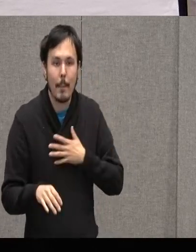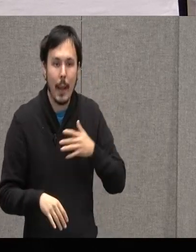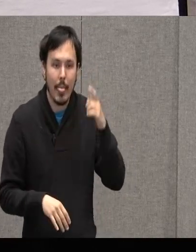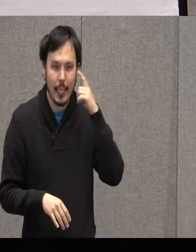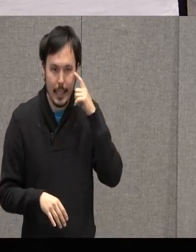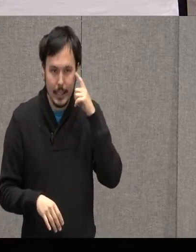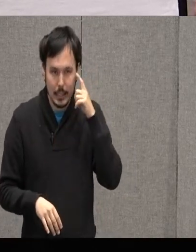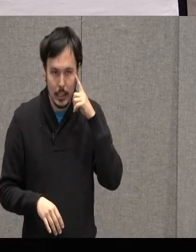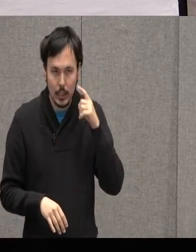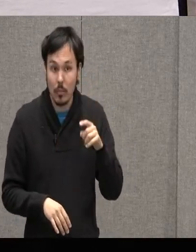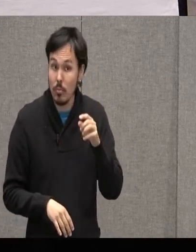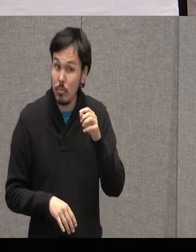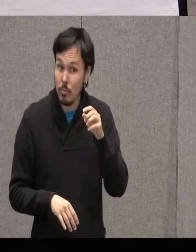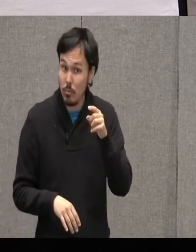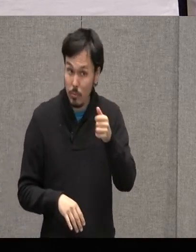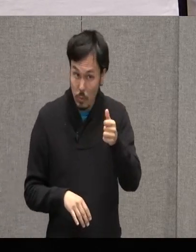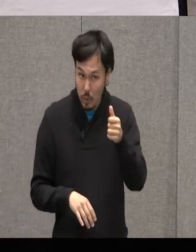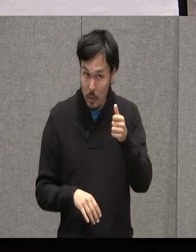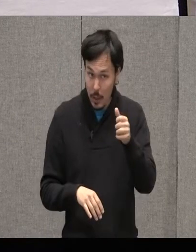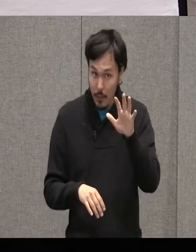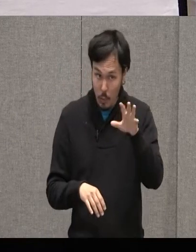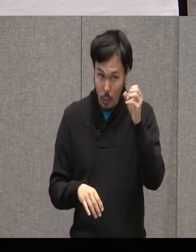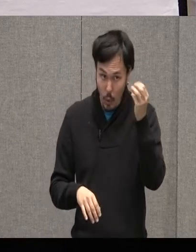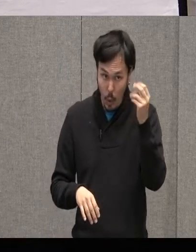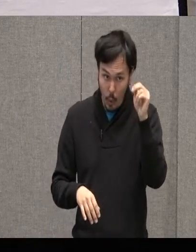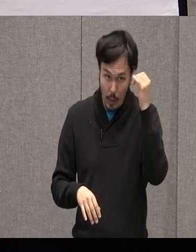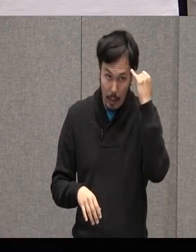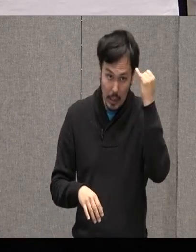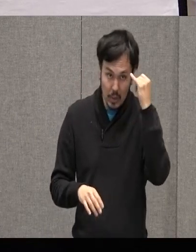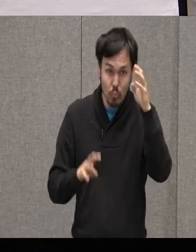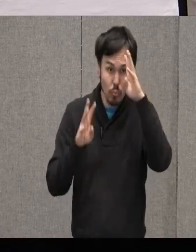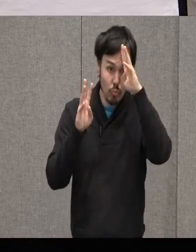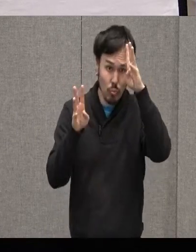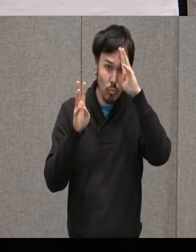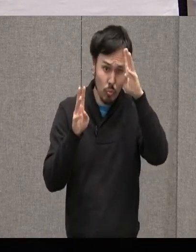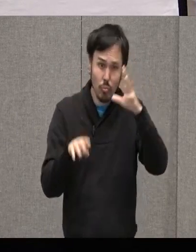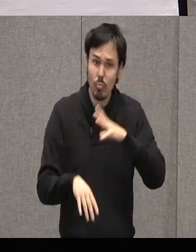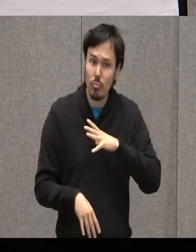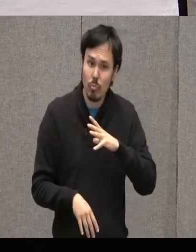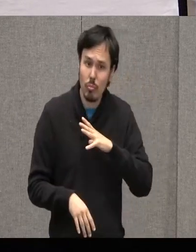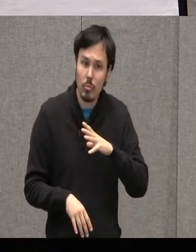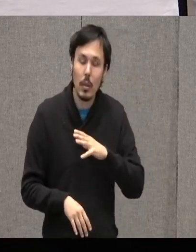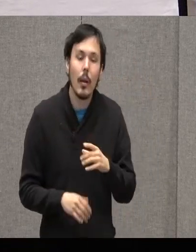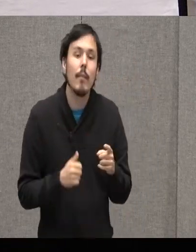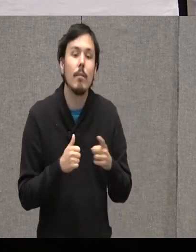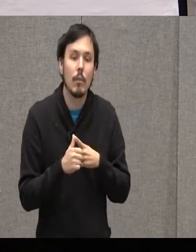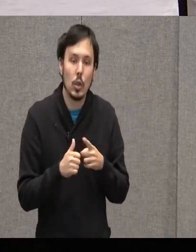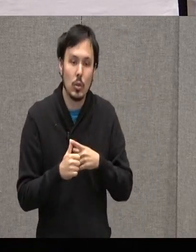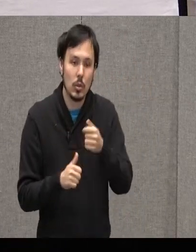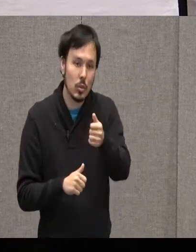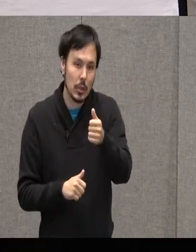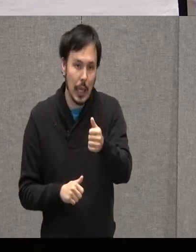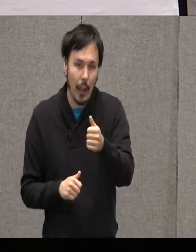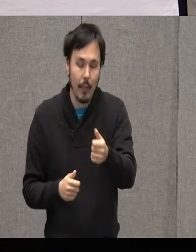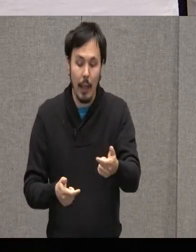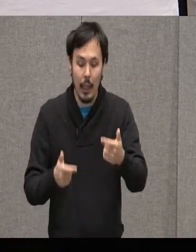and then come with me and see how I would approach it and you get to see different views of how different people look at a task.